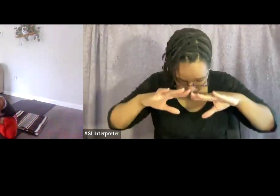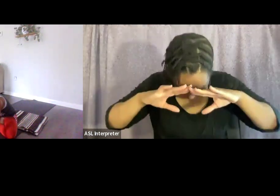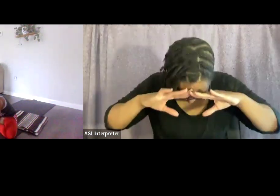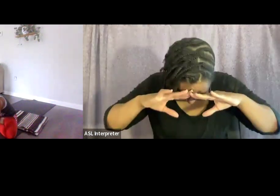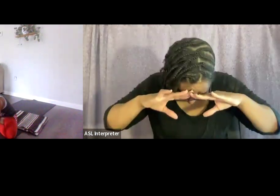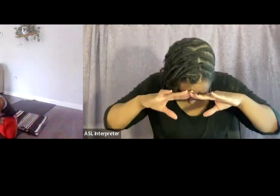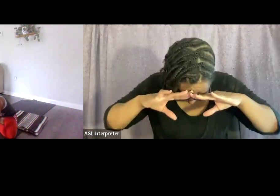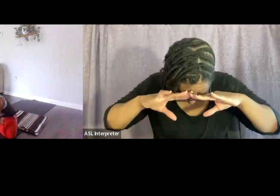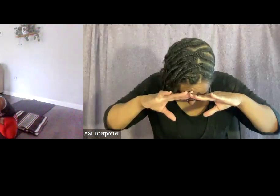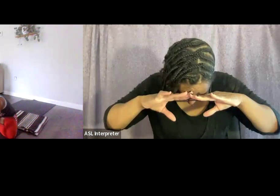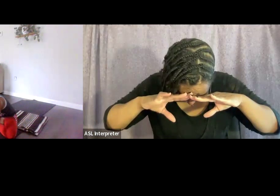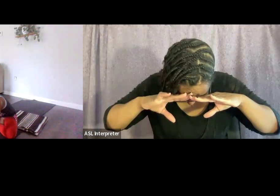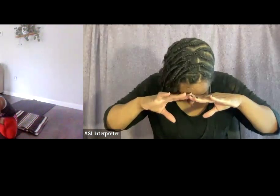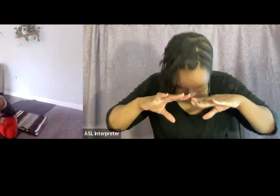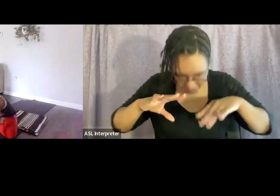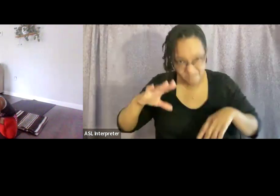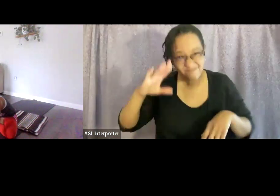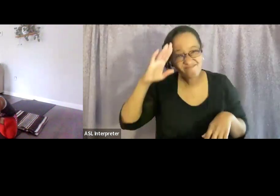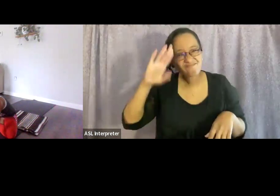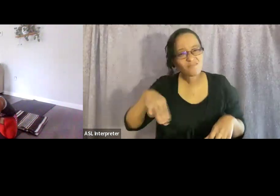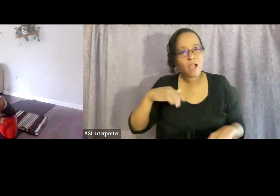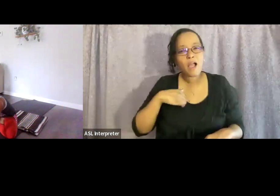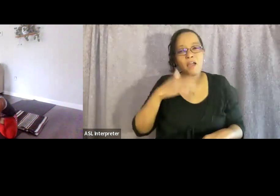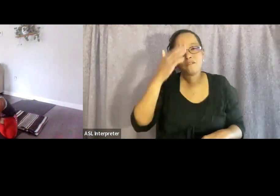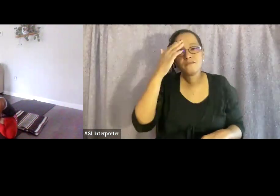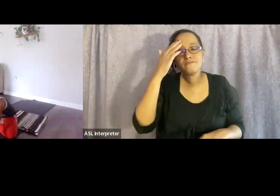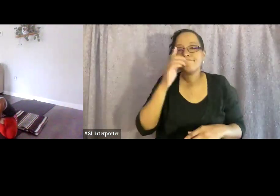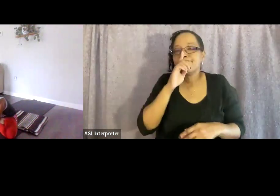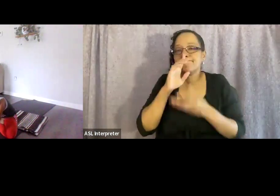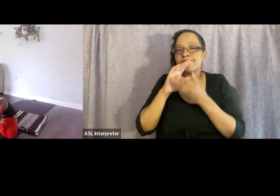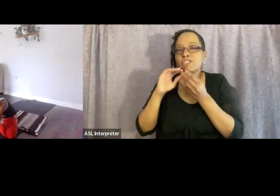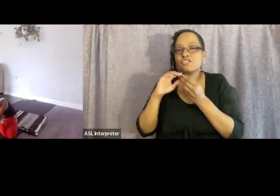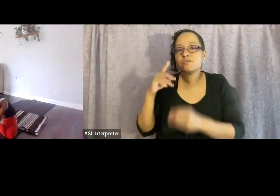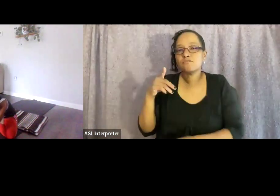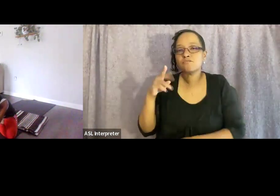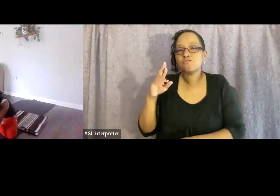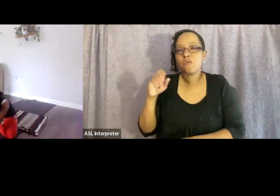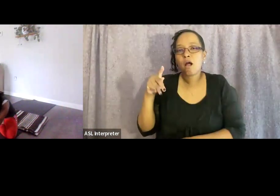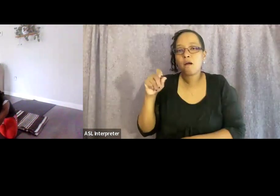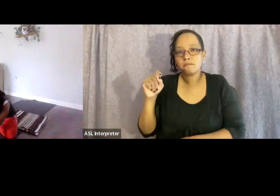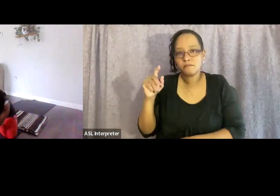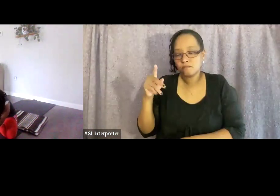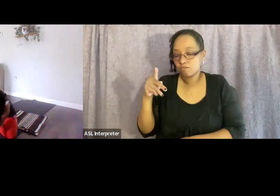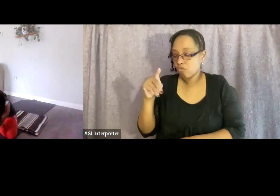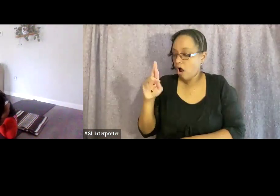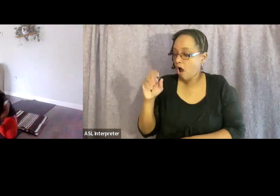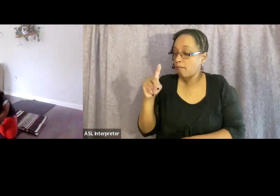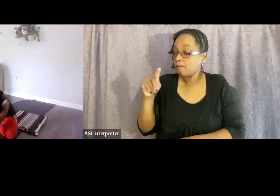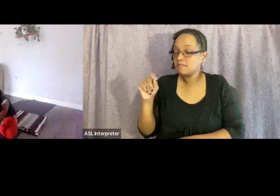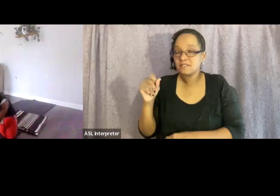I know I didn't mention props, but if you have them, feel free to bring in a pillow